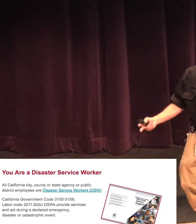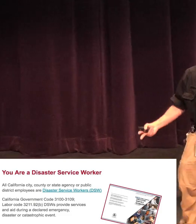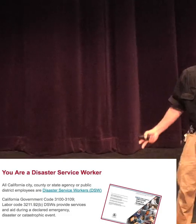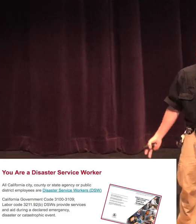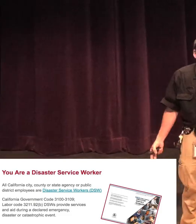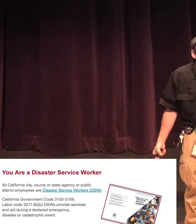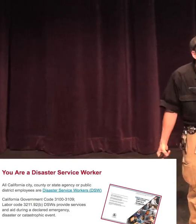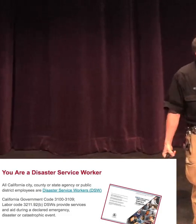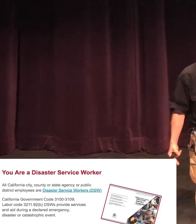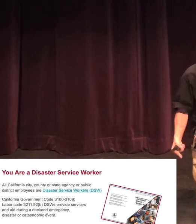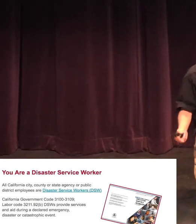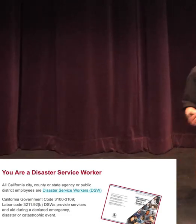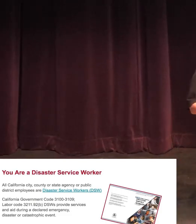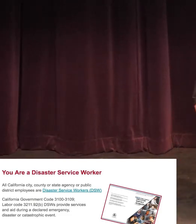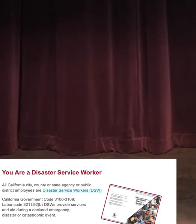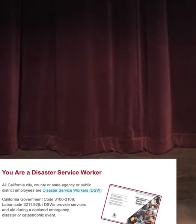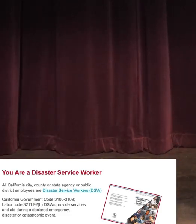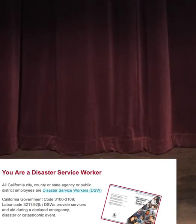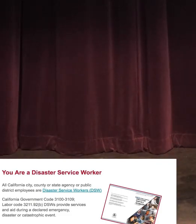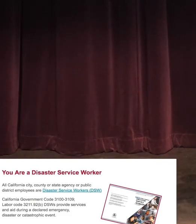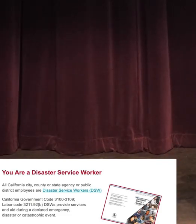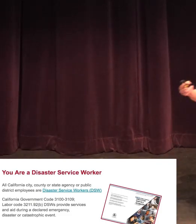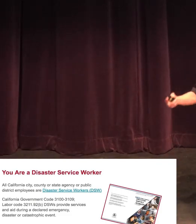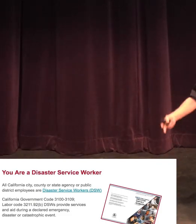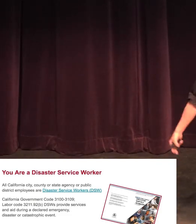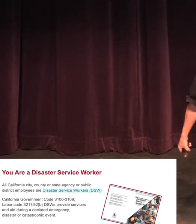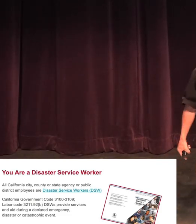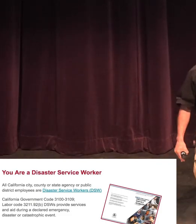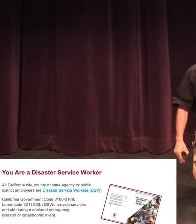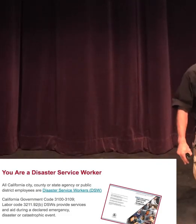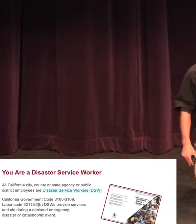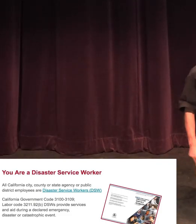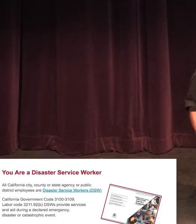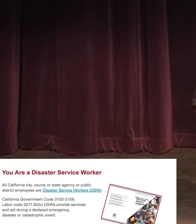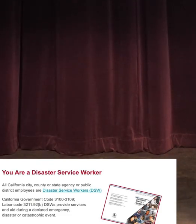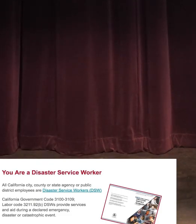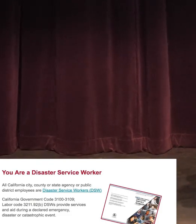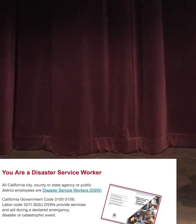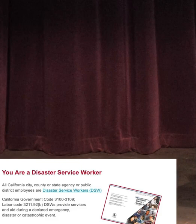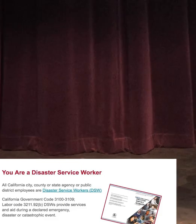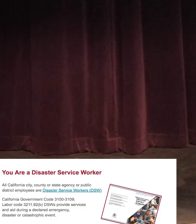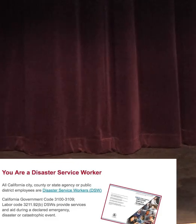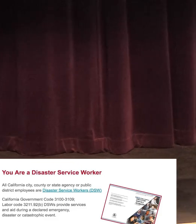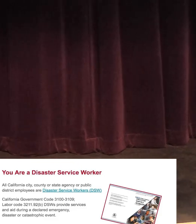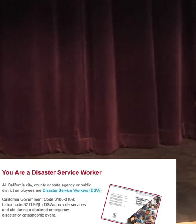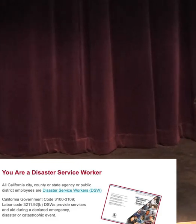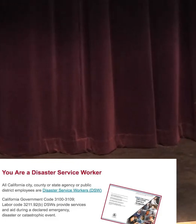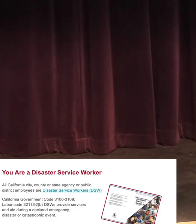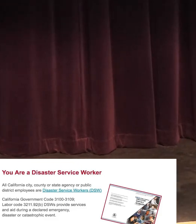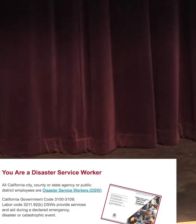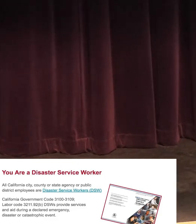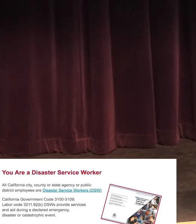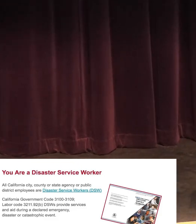rumor; let's say a bad earthquake and roads and bridges and freeways are down, how are you going to get out of the